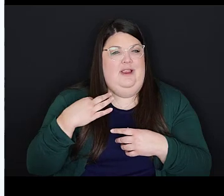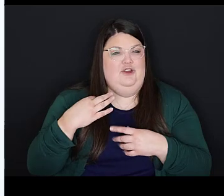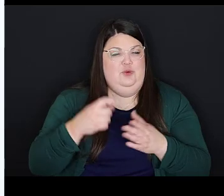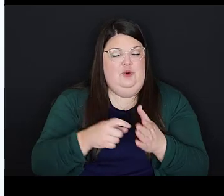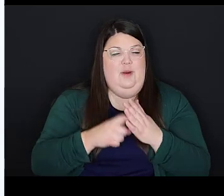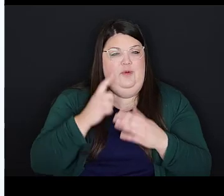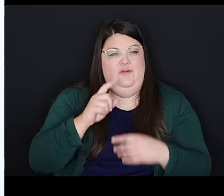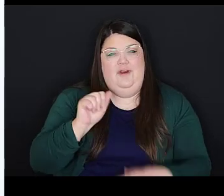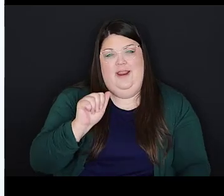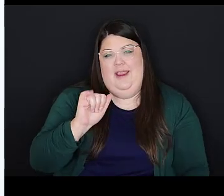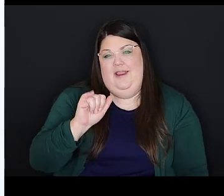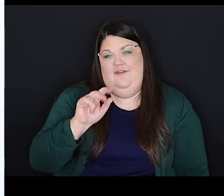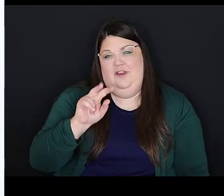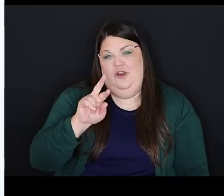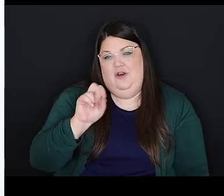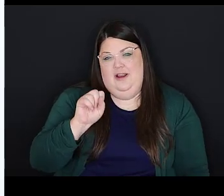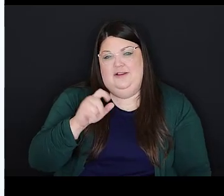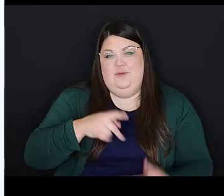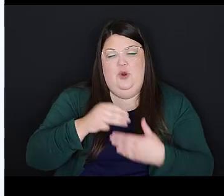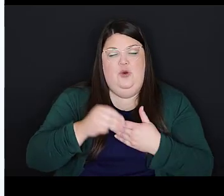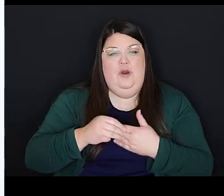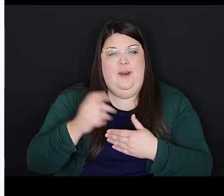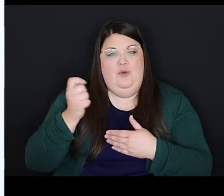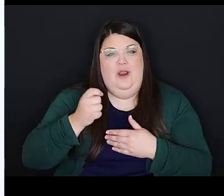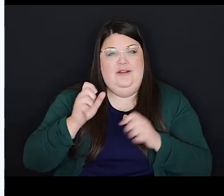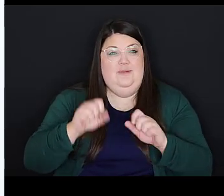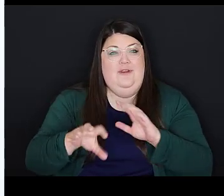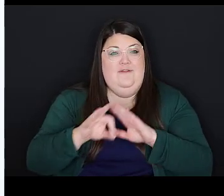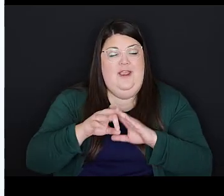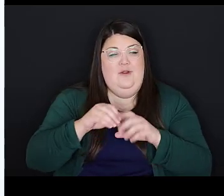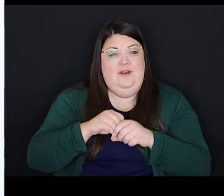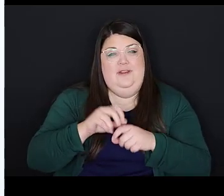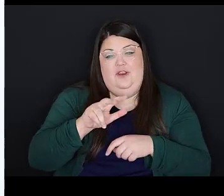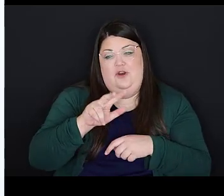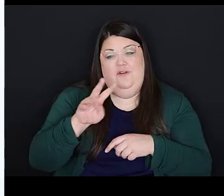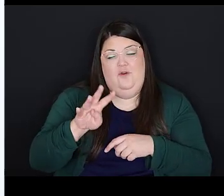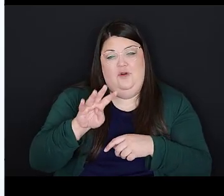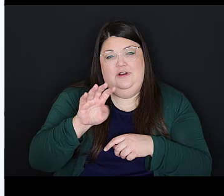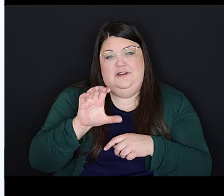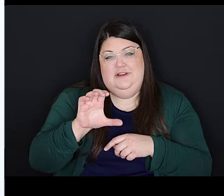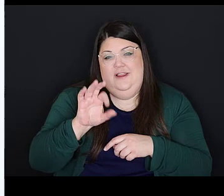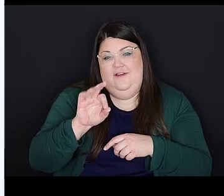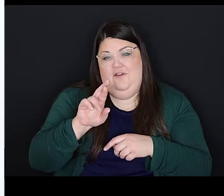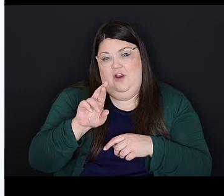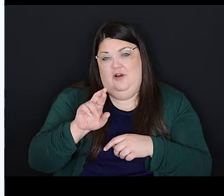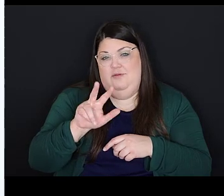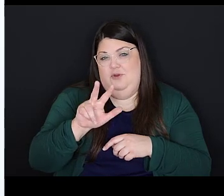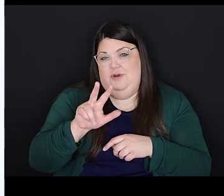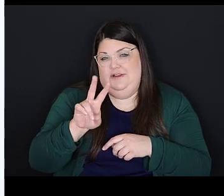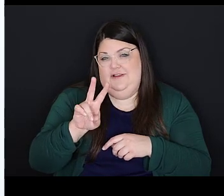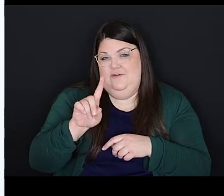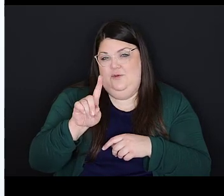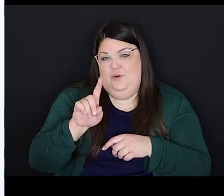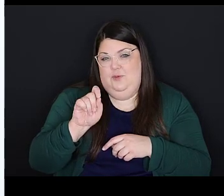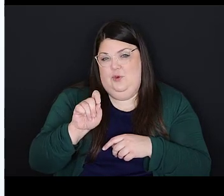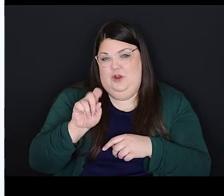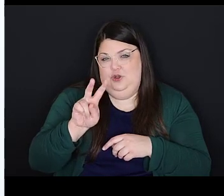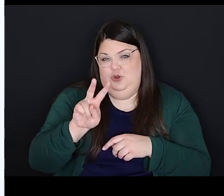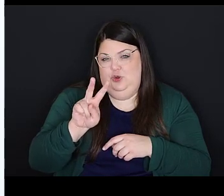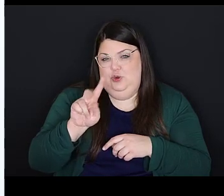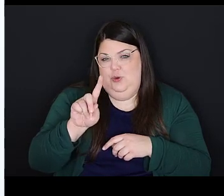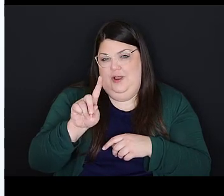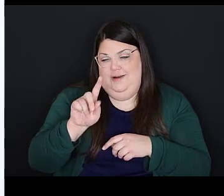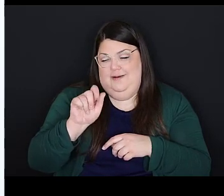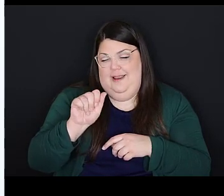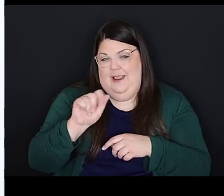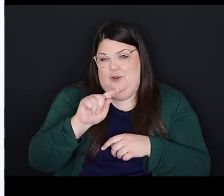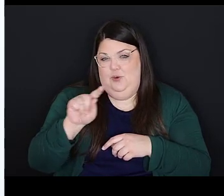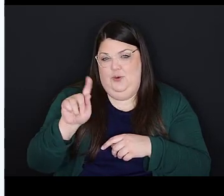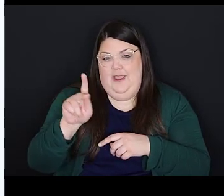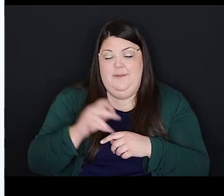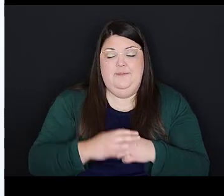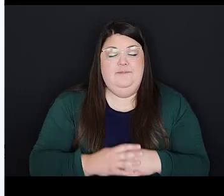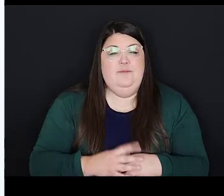AIVRS program grants that can be found in 34 C.F.R. 371.21 (a)-(k). We will discuss